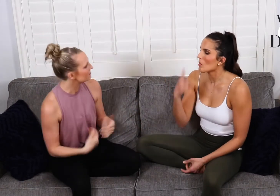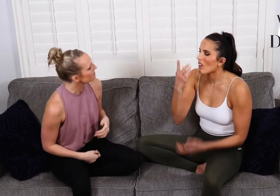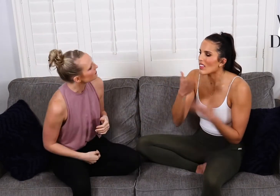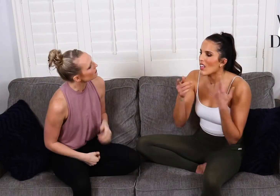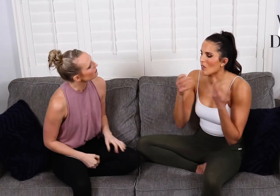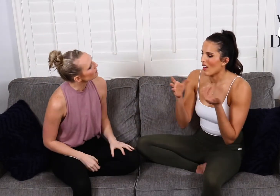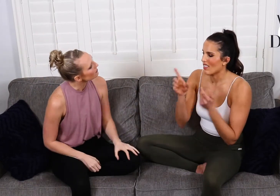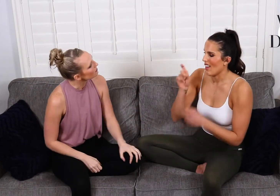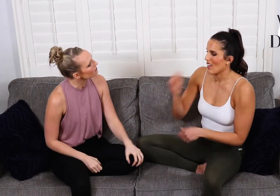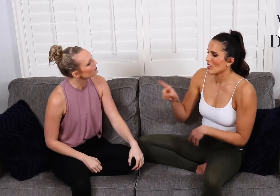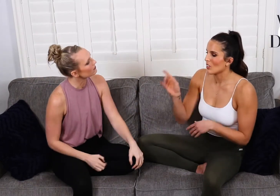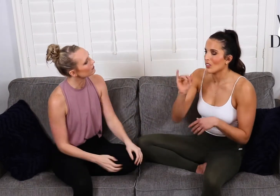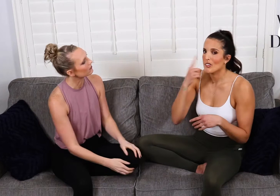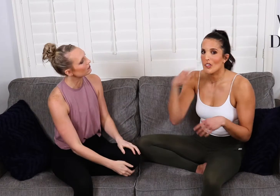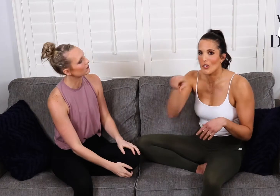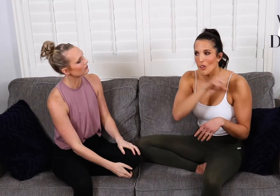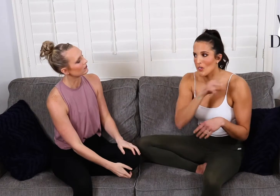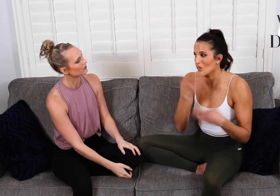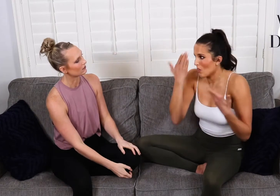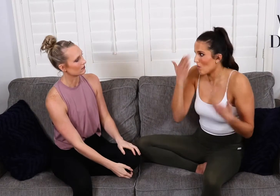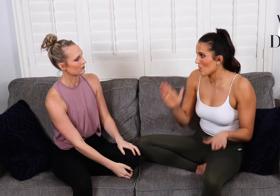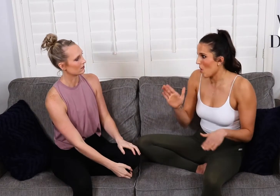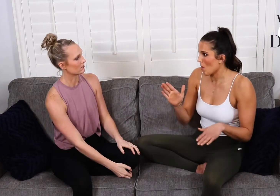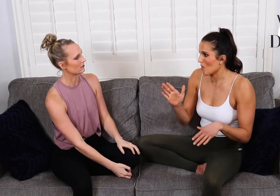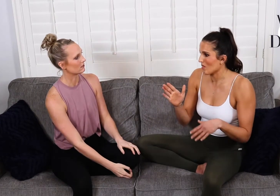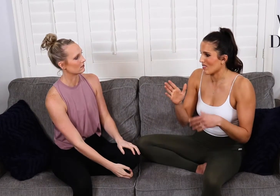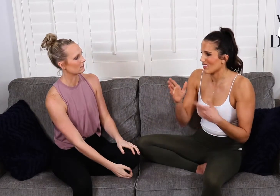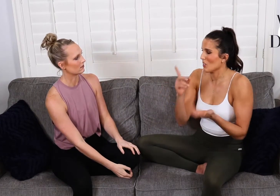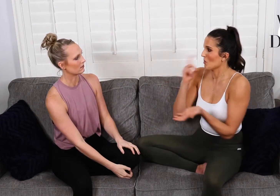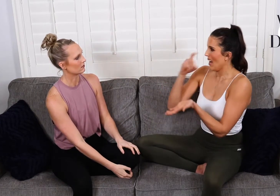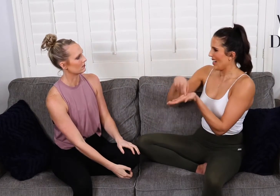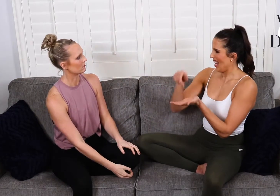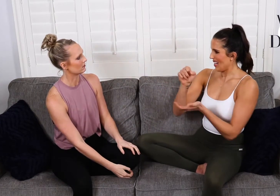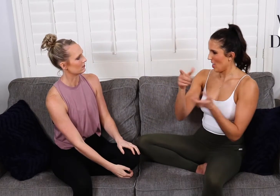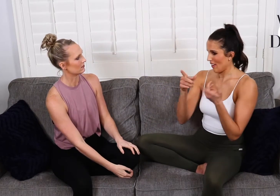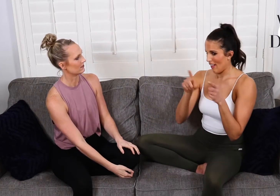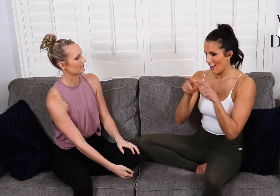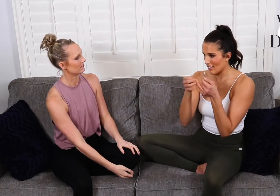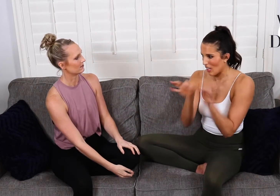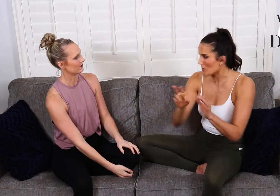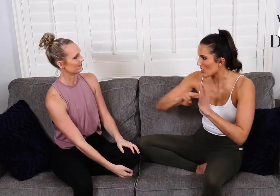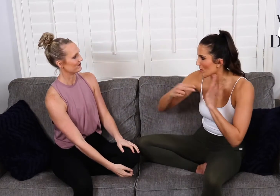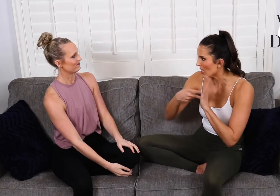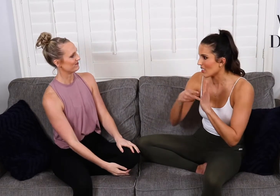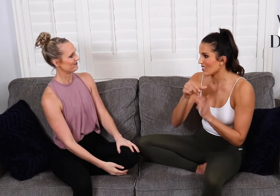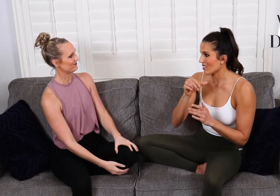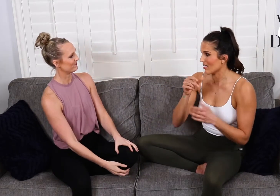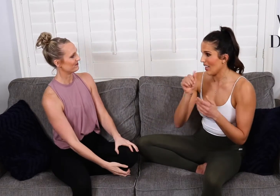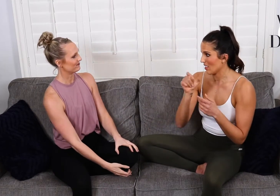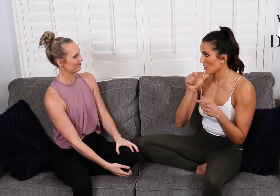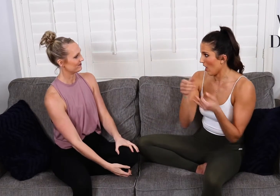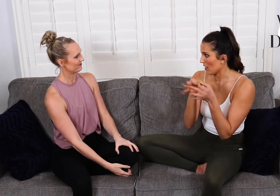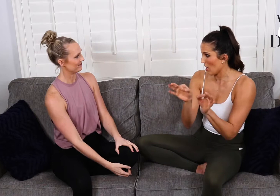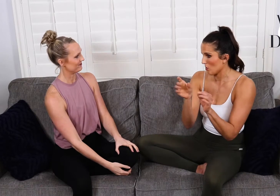And one thing I want to ask you too, and for those listeners who don't know, you said recognizing ASL as a language. So does that mean ASL is